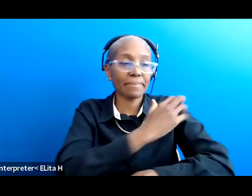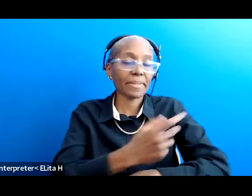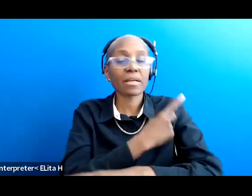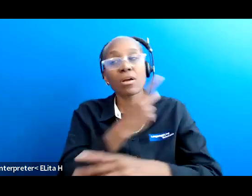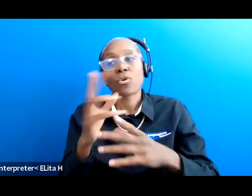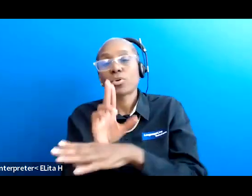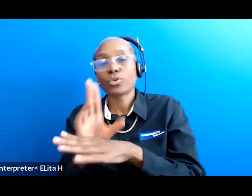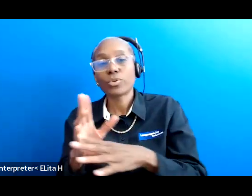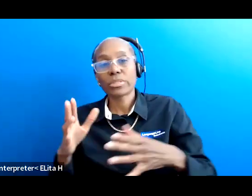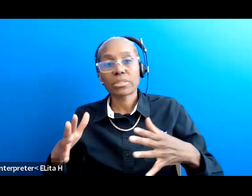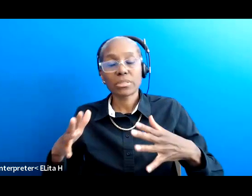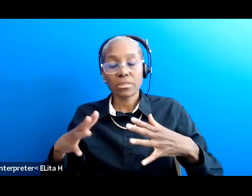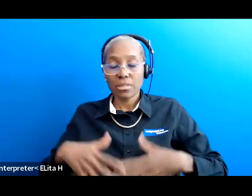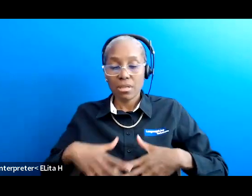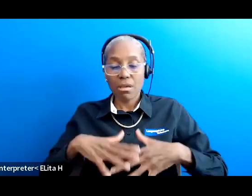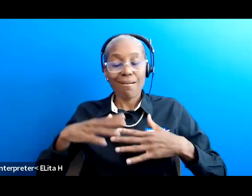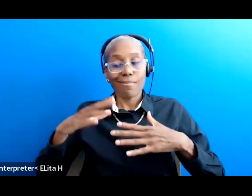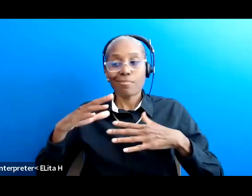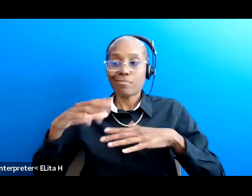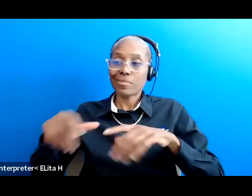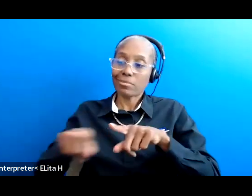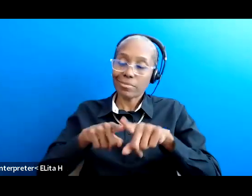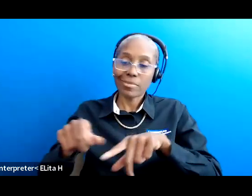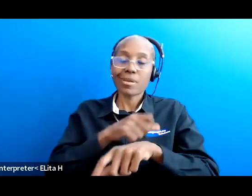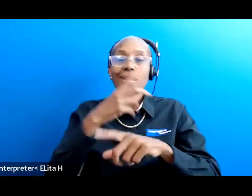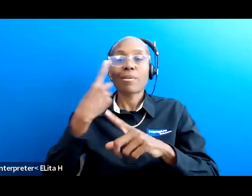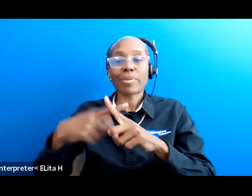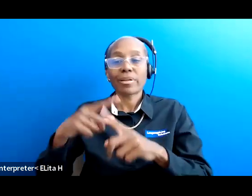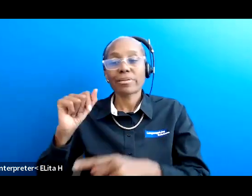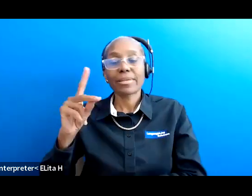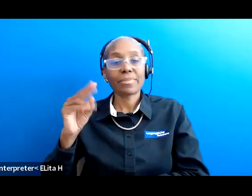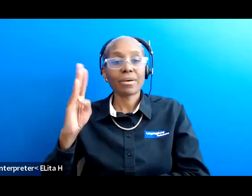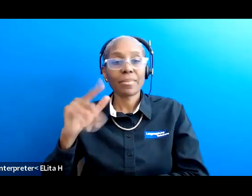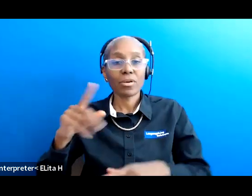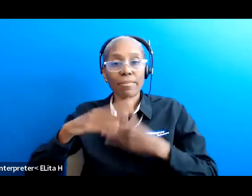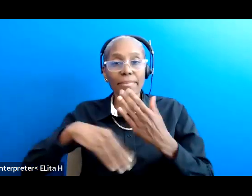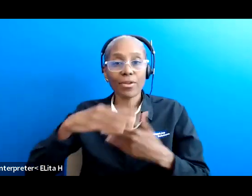an abdominal binder as well. You can improve that blood flow from your leg by several times